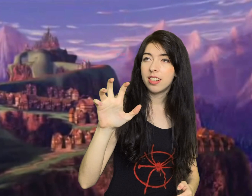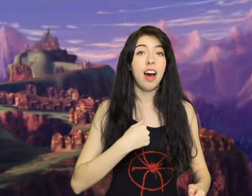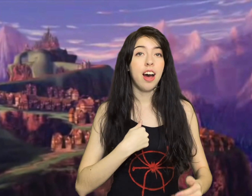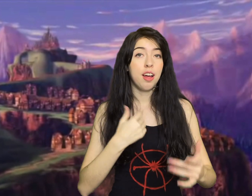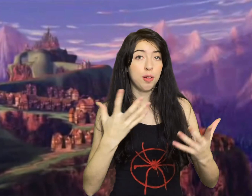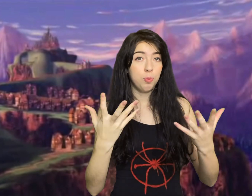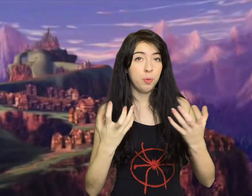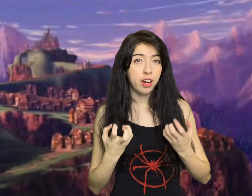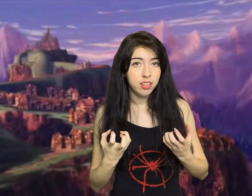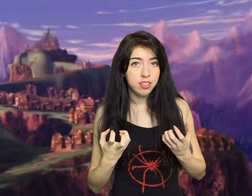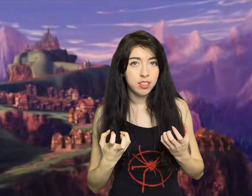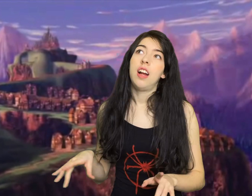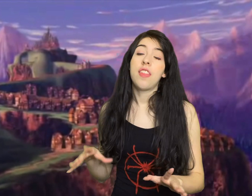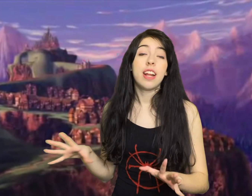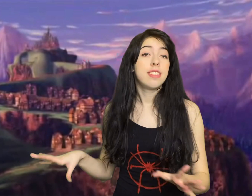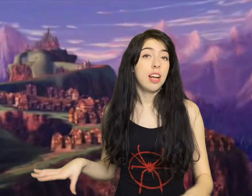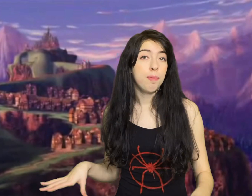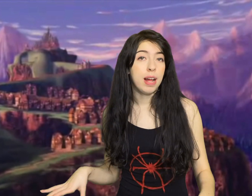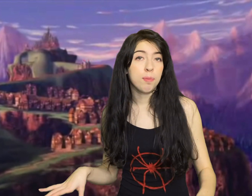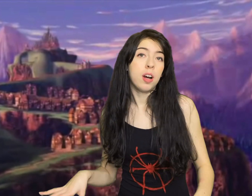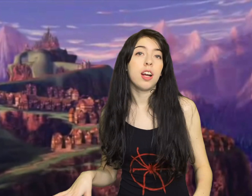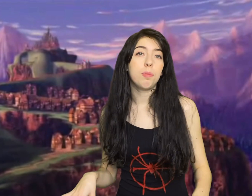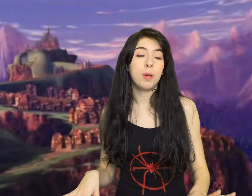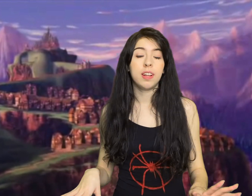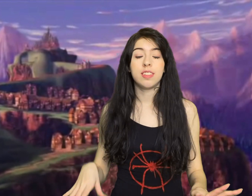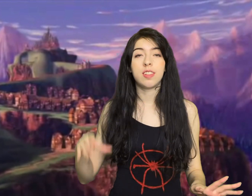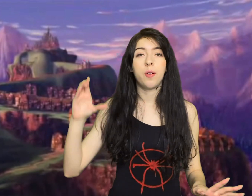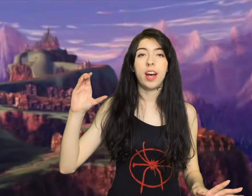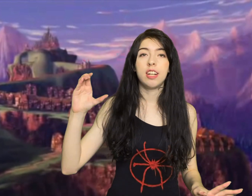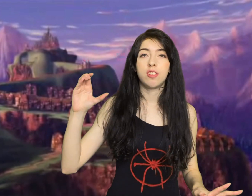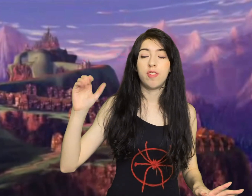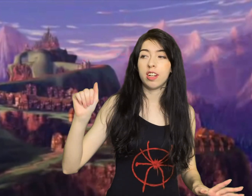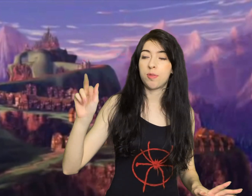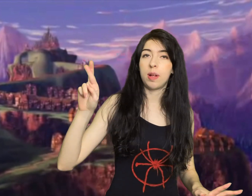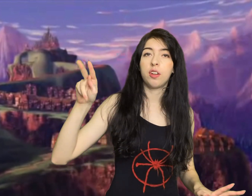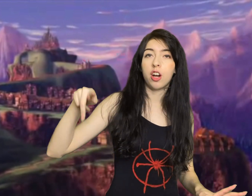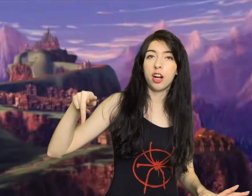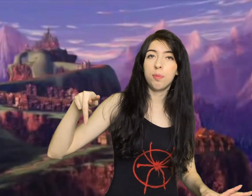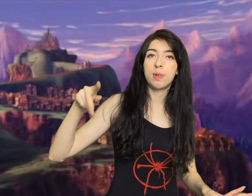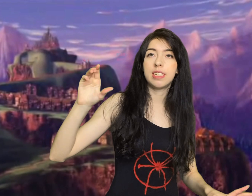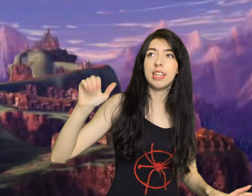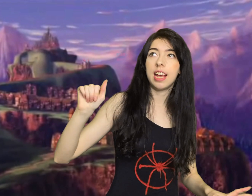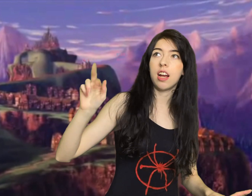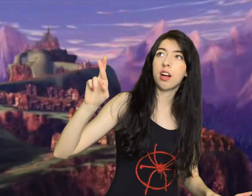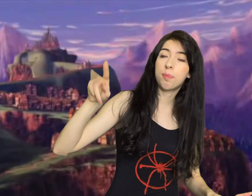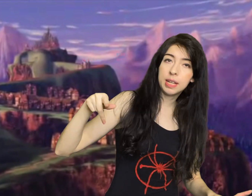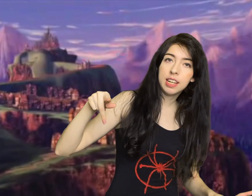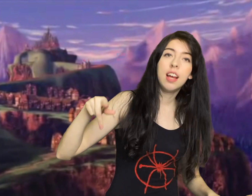I WANT. and then i set up madame carp so i just fingerspelled carp c-a-r-p